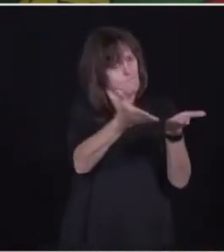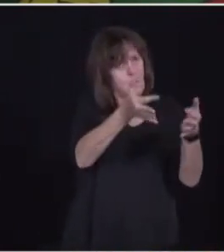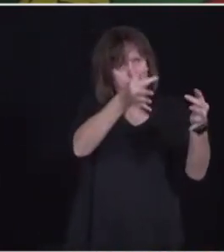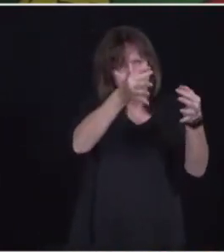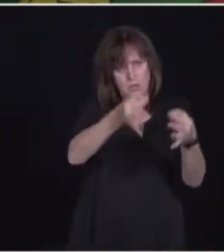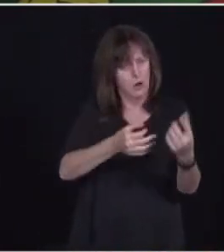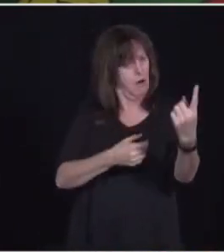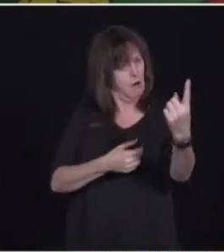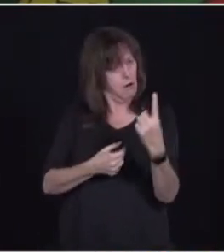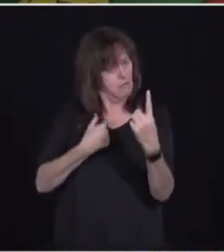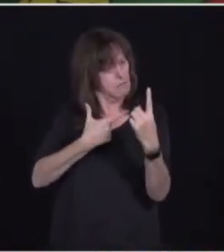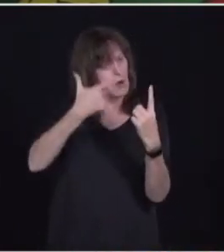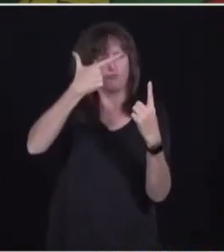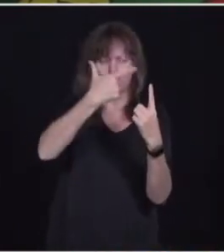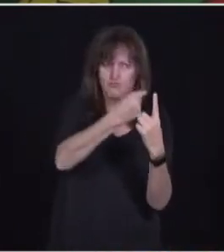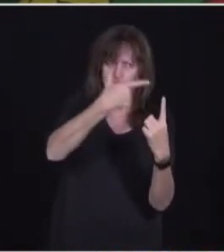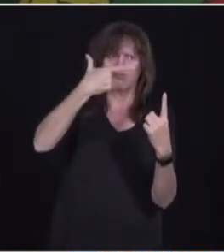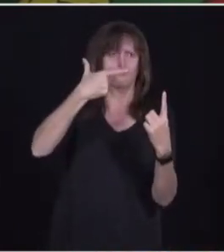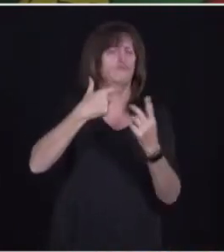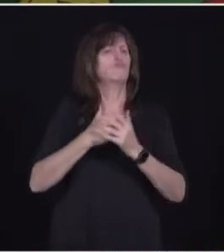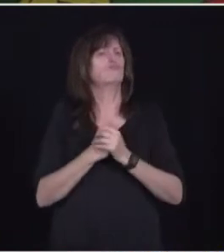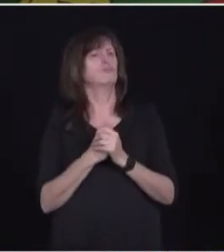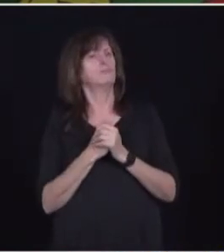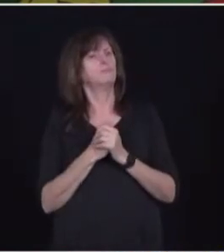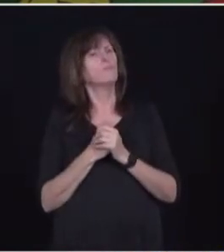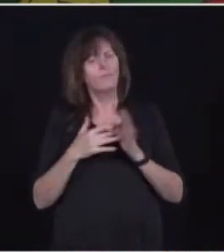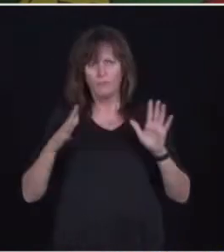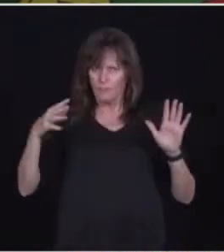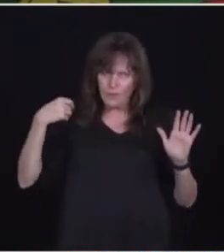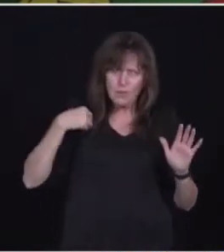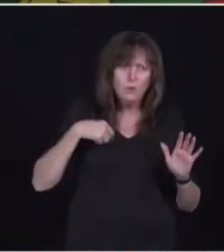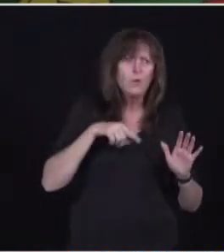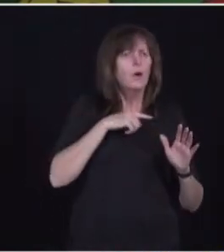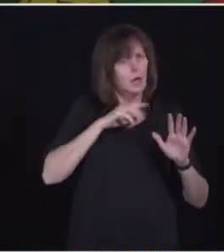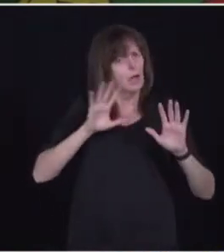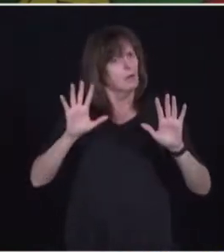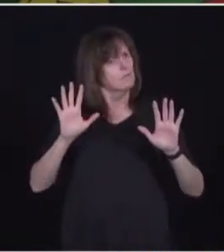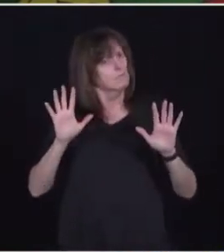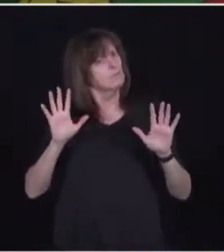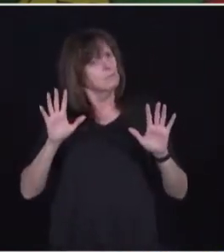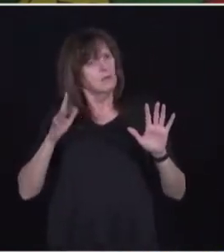order to provide every eligible person in the province with the opportunity to voluntarily vaccinated against COVID-19.